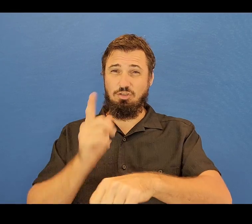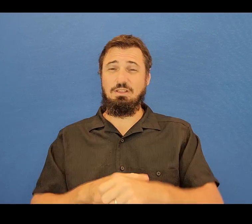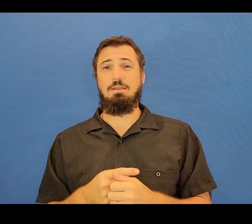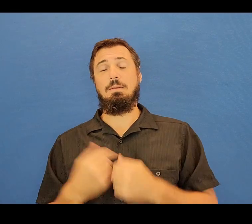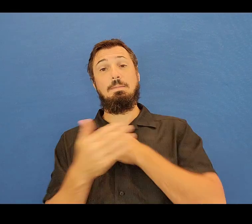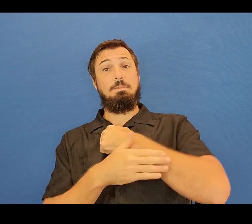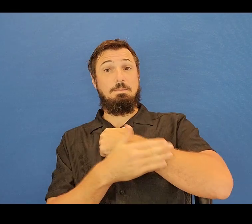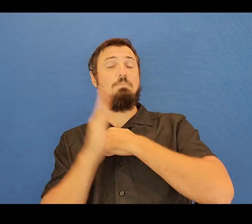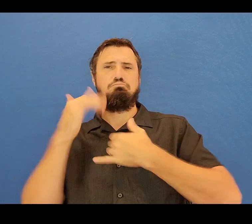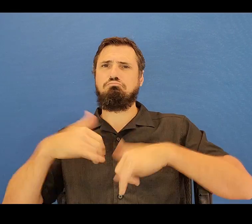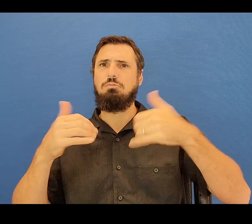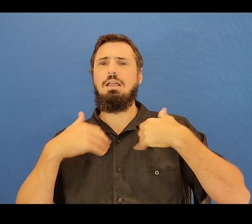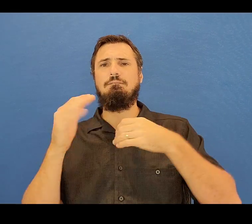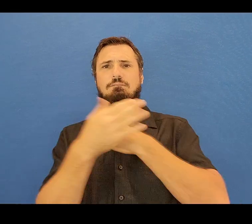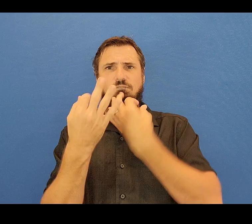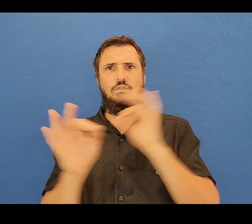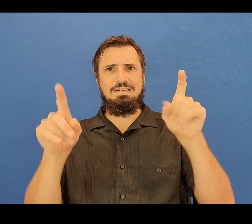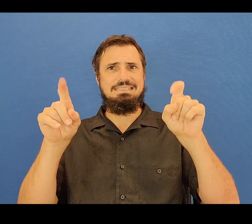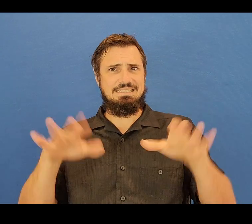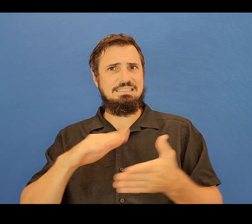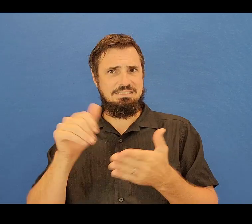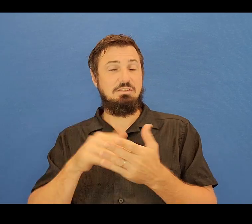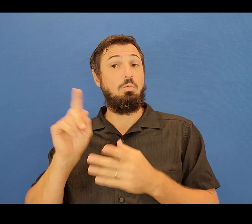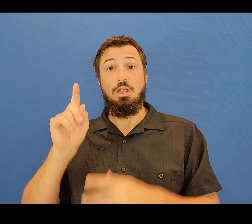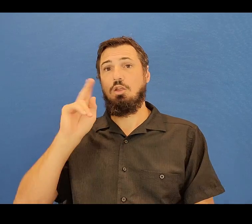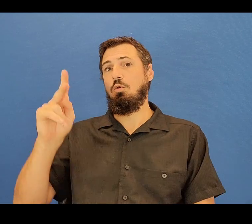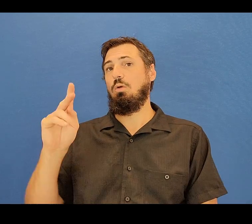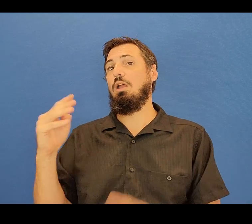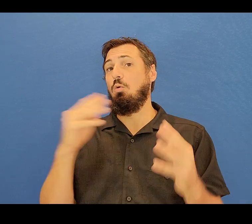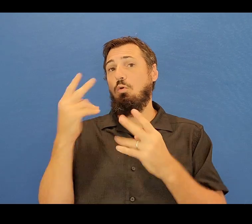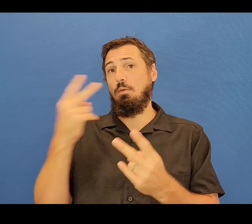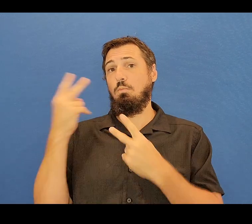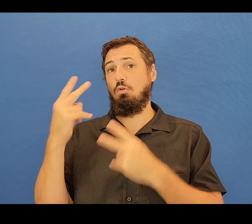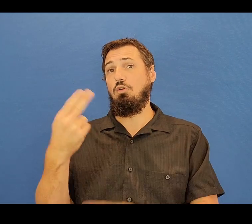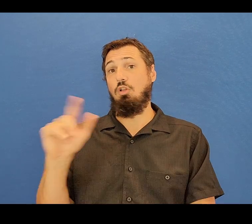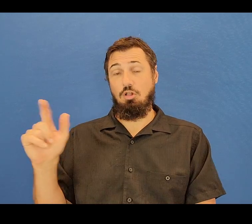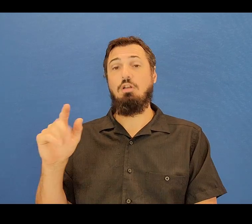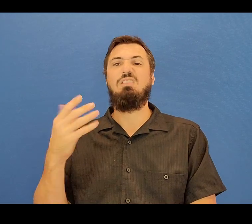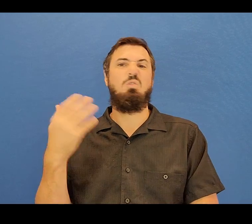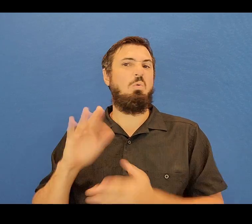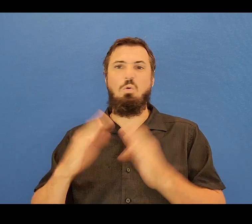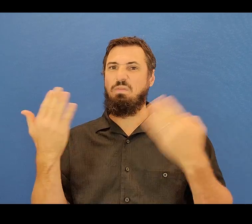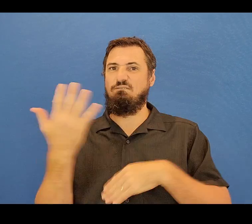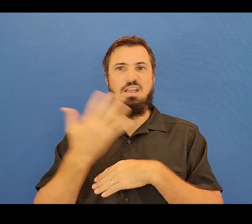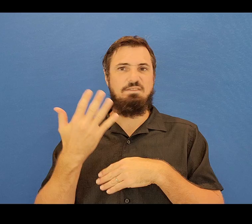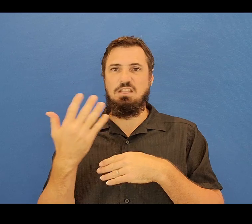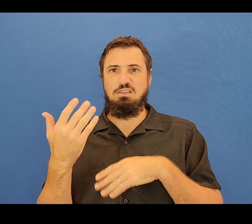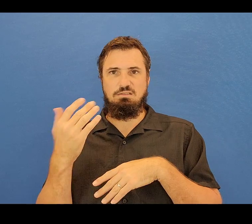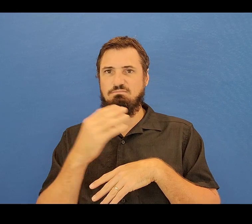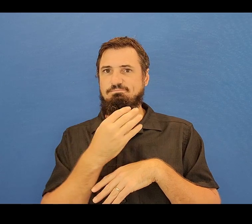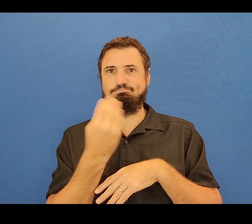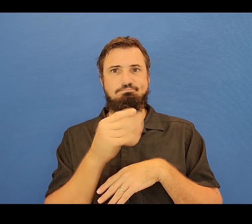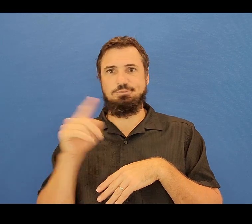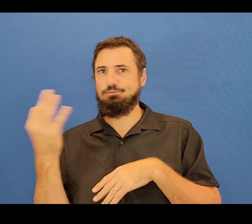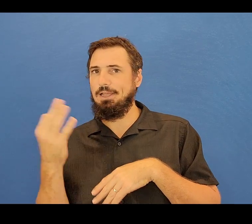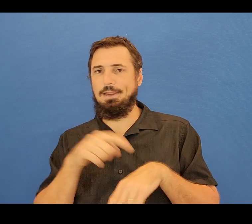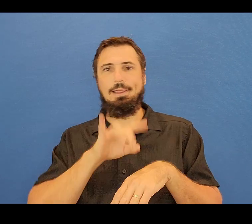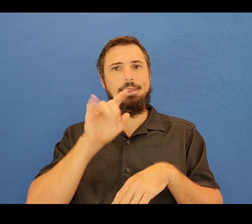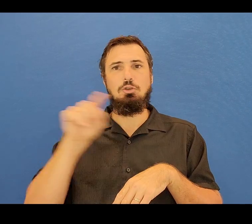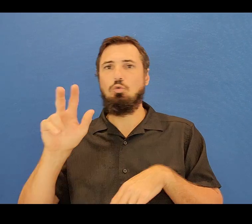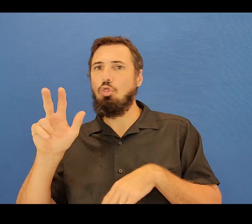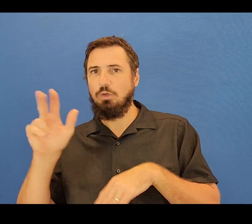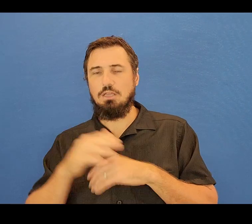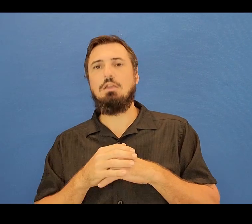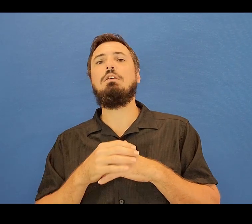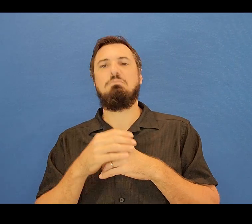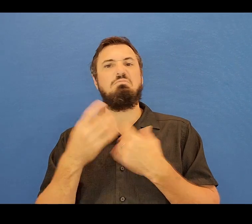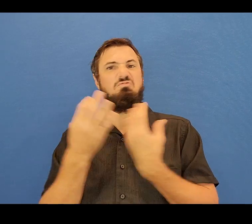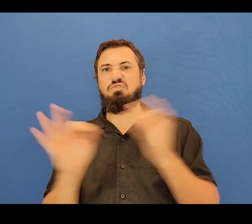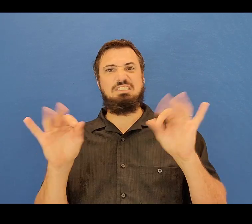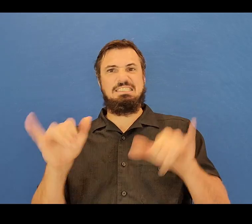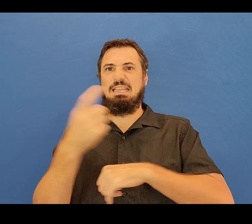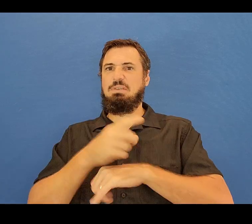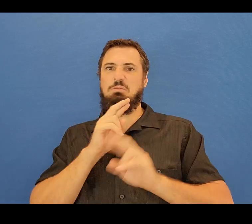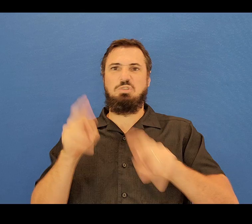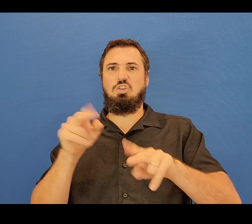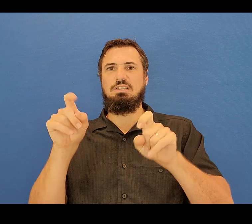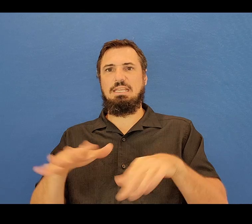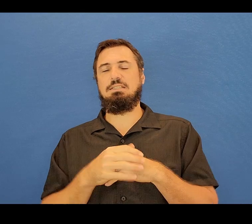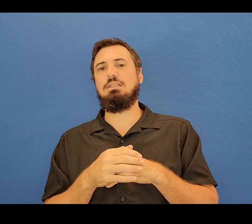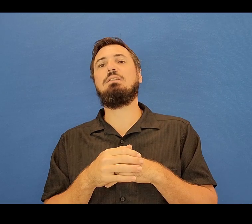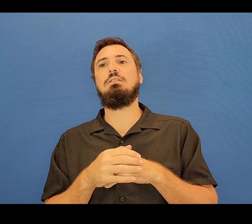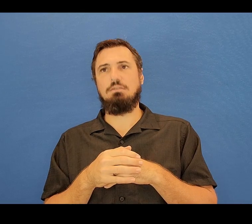The County’s free testing center at the Kaua‘i War Memorial Convention Hall remains open five days a week. Stop by any weekday from 8 a.m. to 3:30 p.m. for a free same-day test. Or visit the